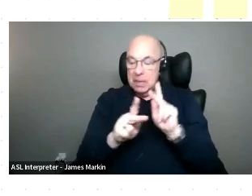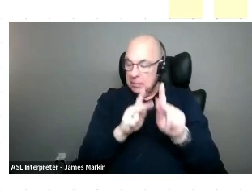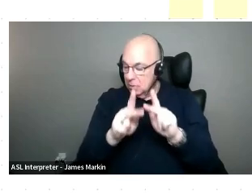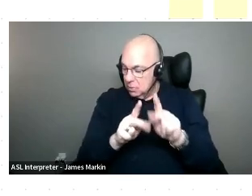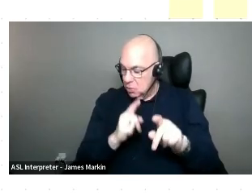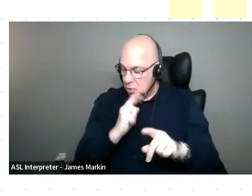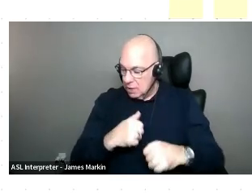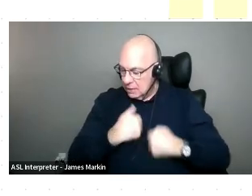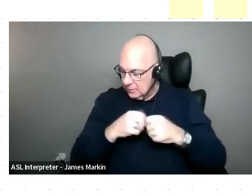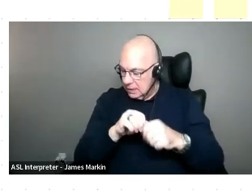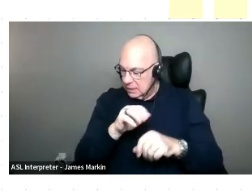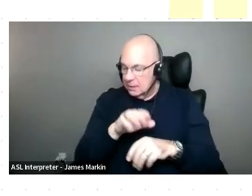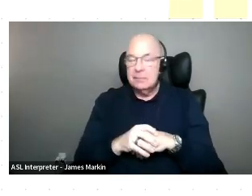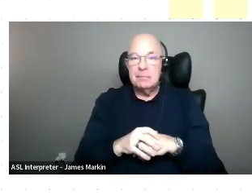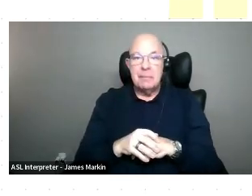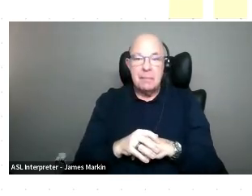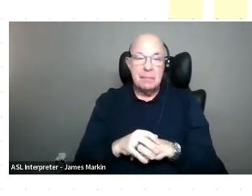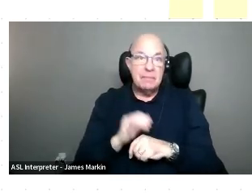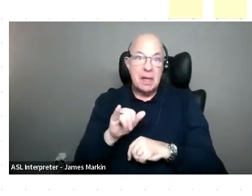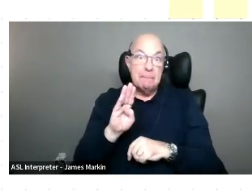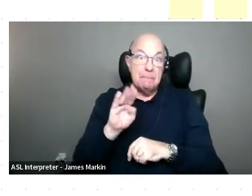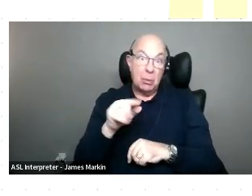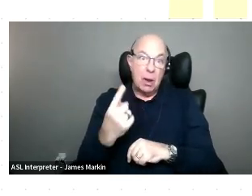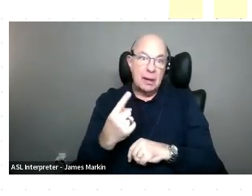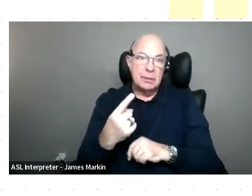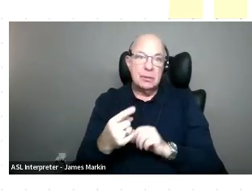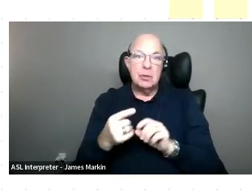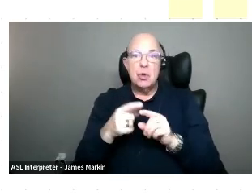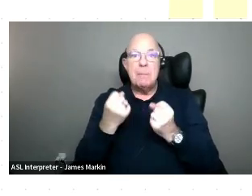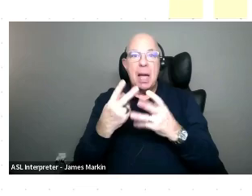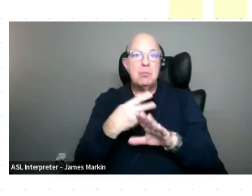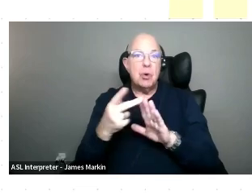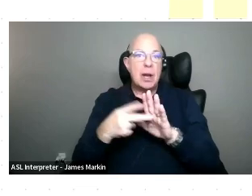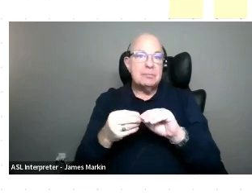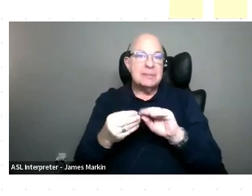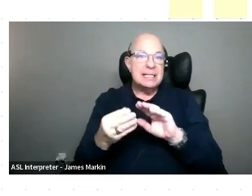Shannon Spencer (she/her): Yes. Which obviously is a big one and connected to a lot of programs in the city budget.